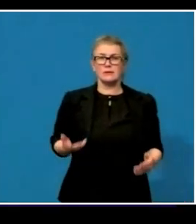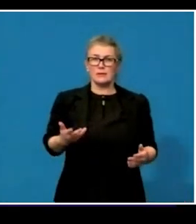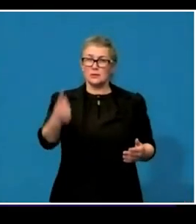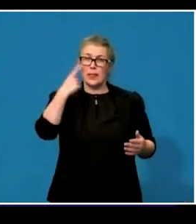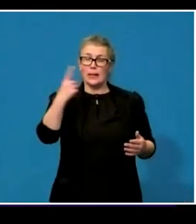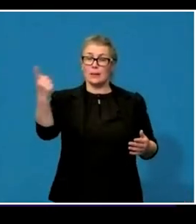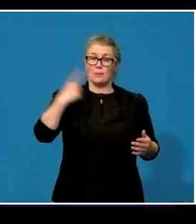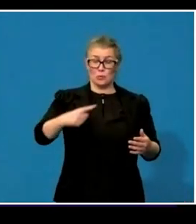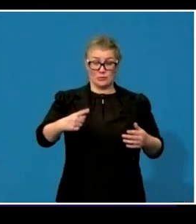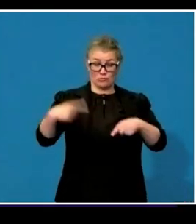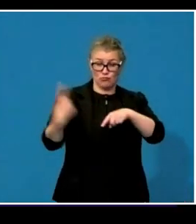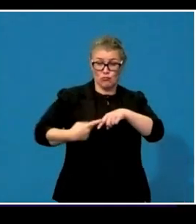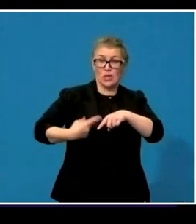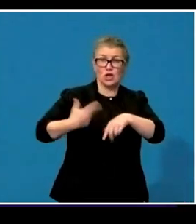through what the potential options were?